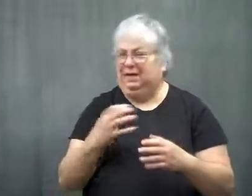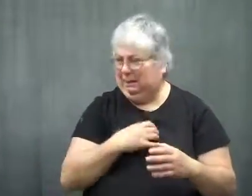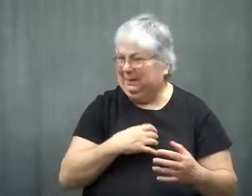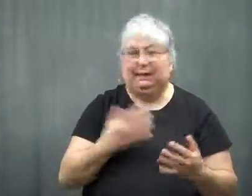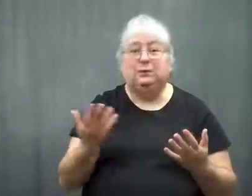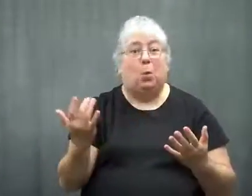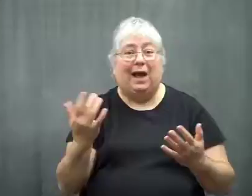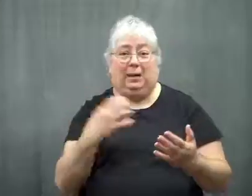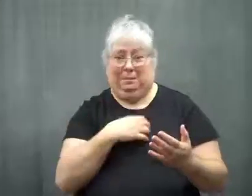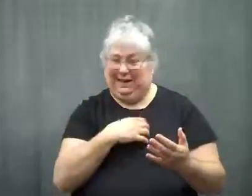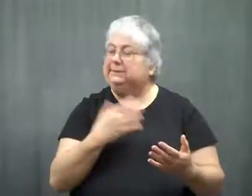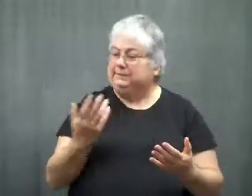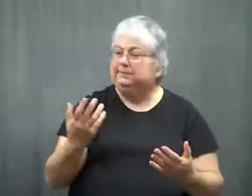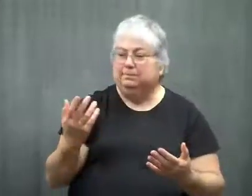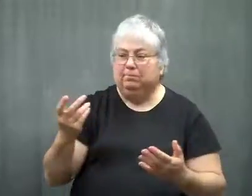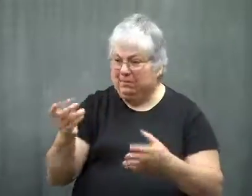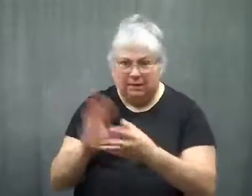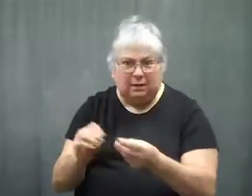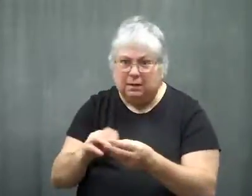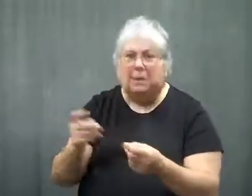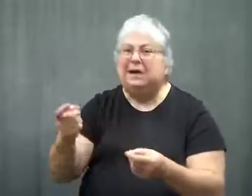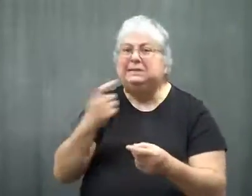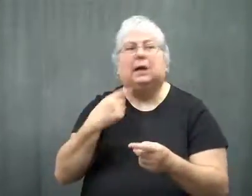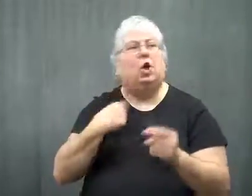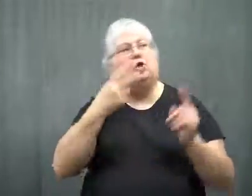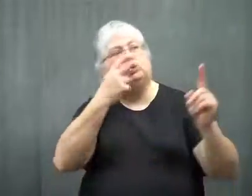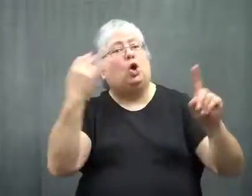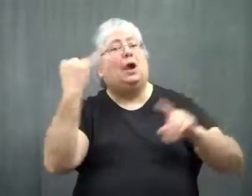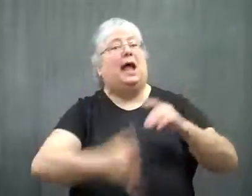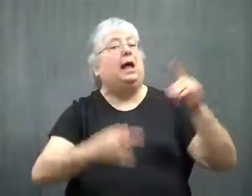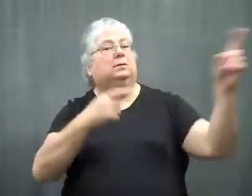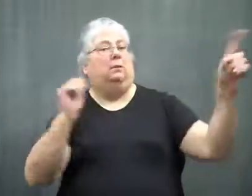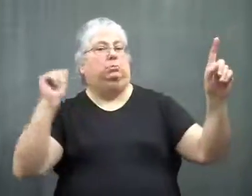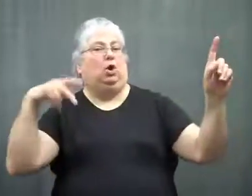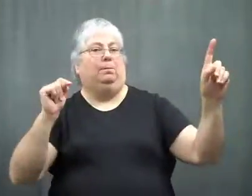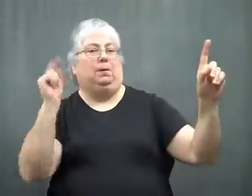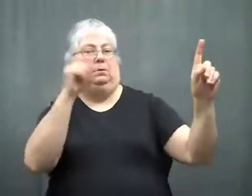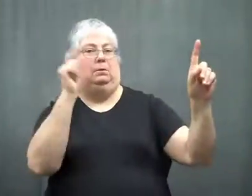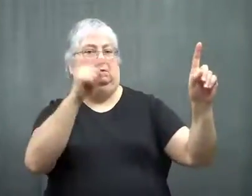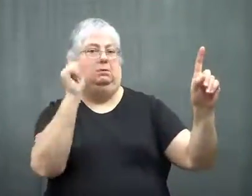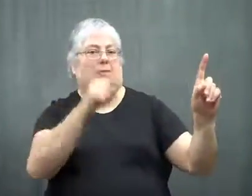She had told them she last saw Caylee at an apartment.